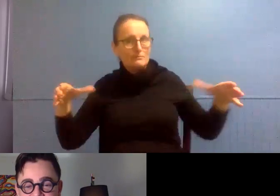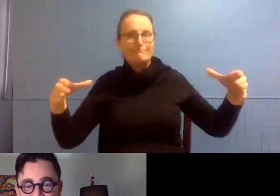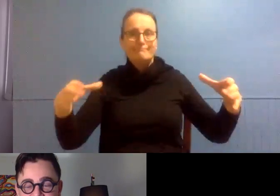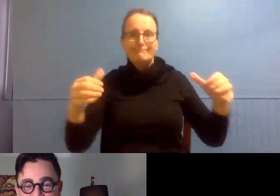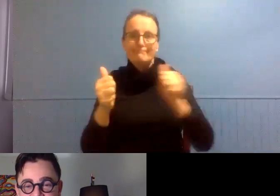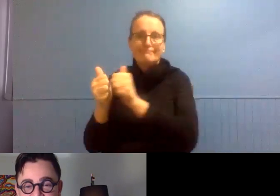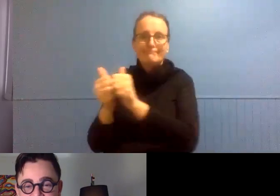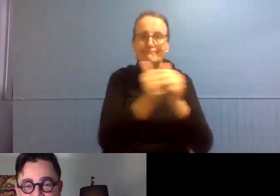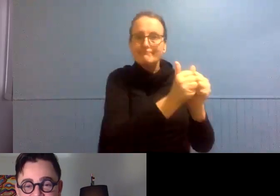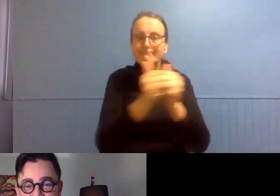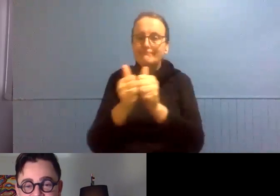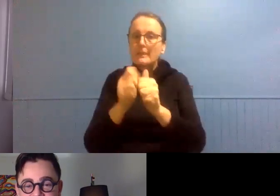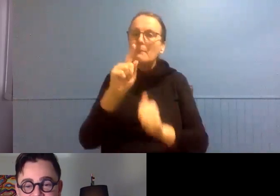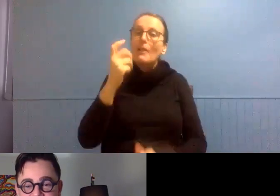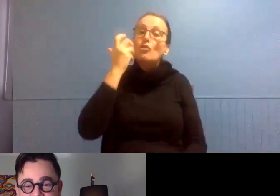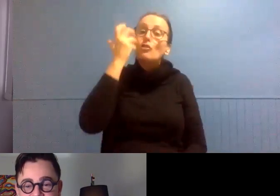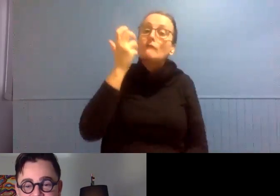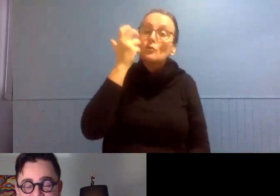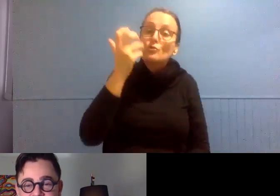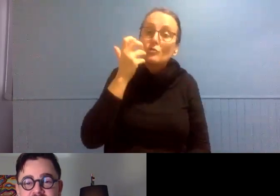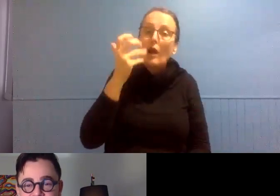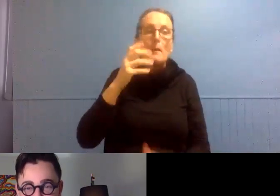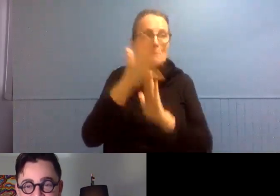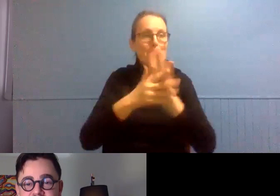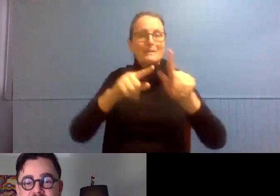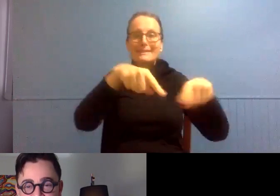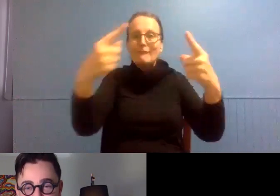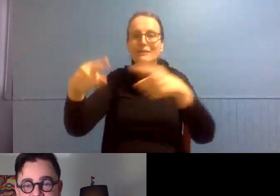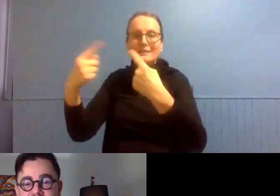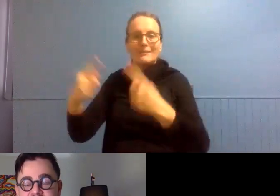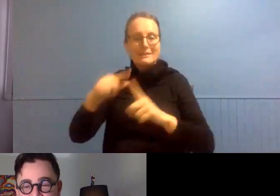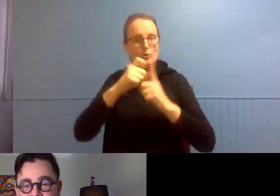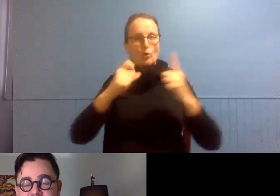is much more intersectional than we know was going - we are going to